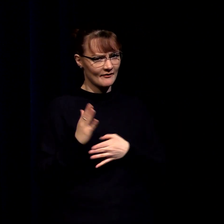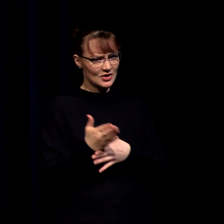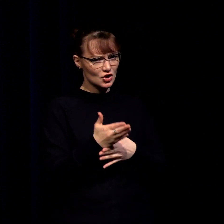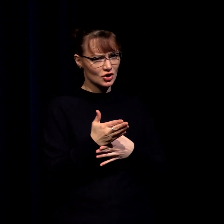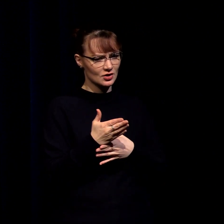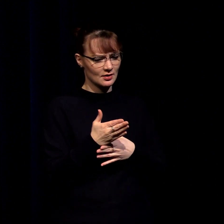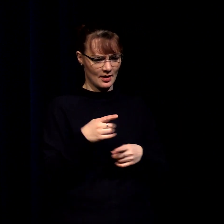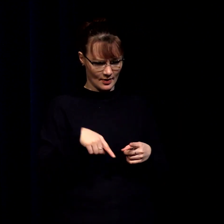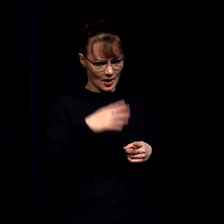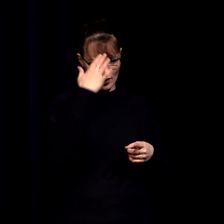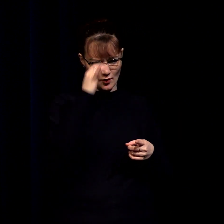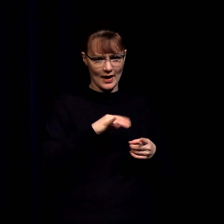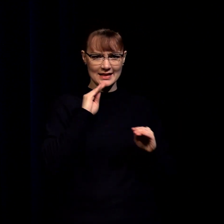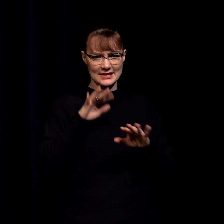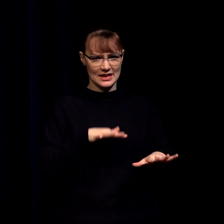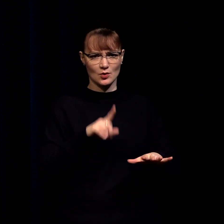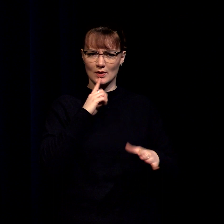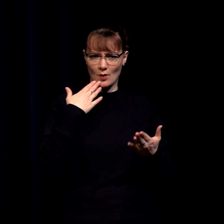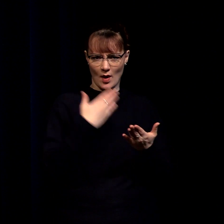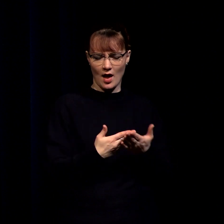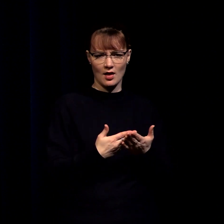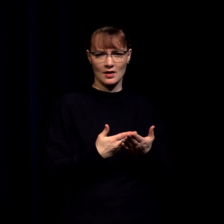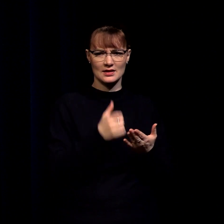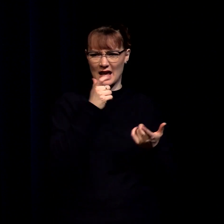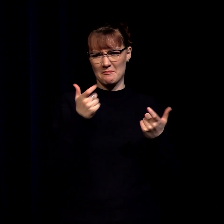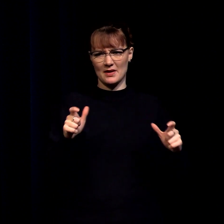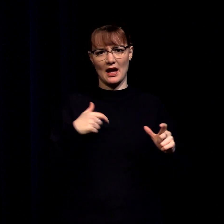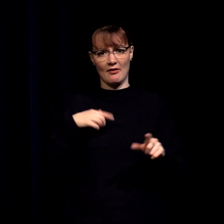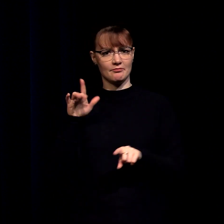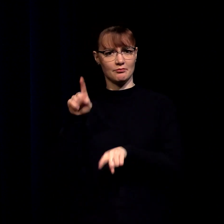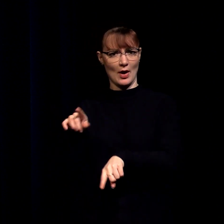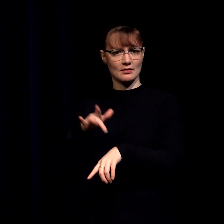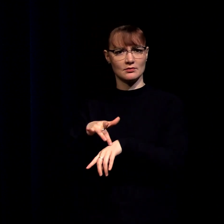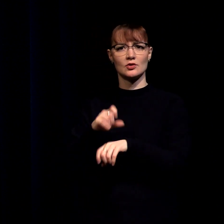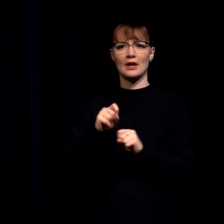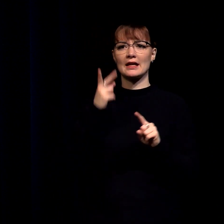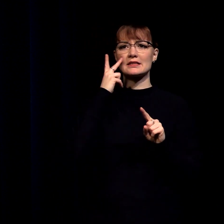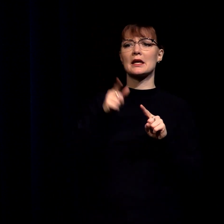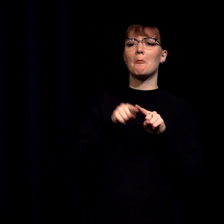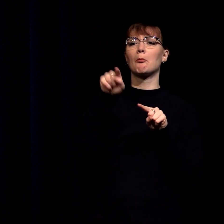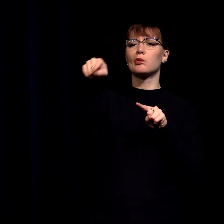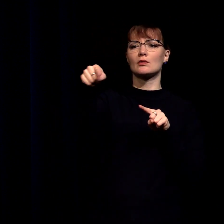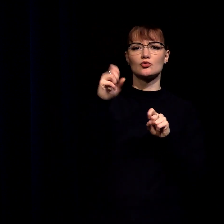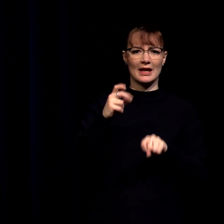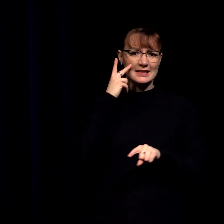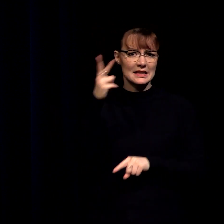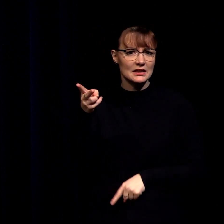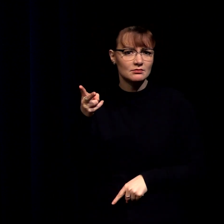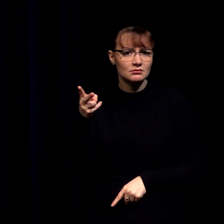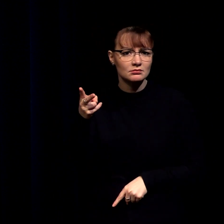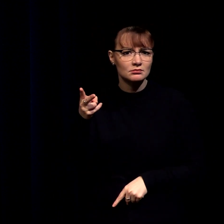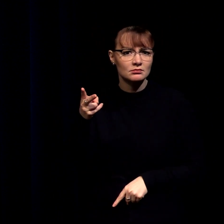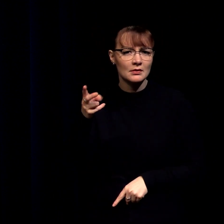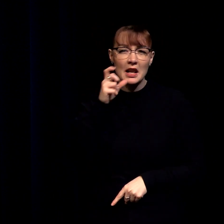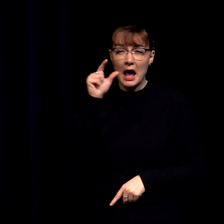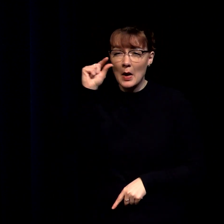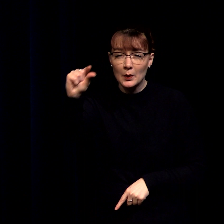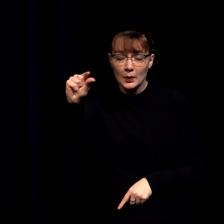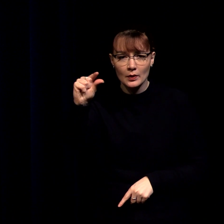very well. And it's really not that big of a sea I've been there you can see the other side pretty easily. And yet, it says